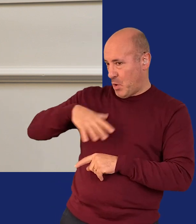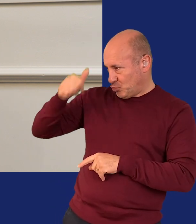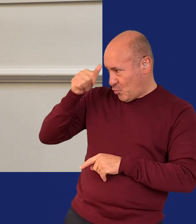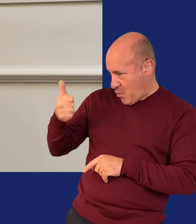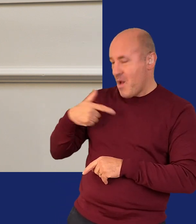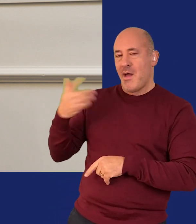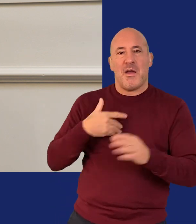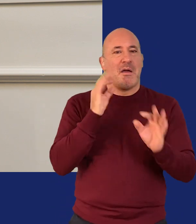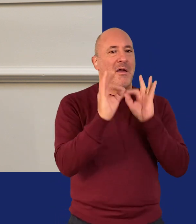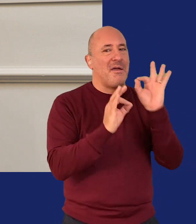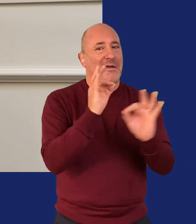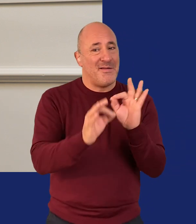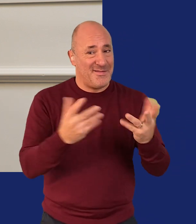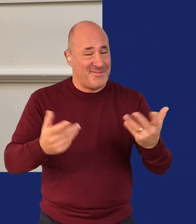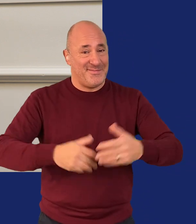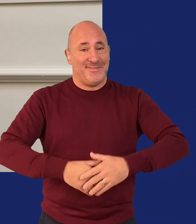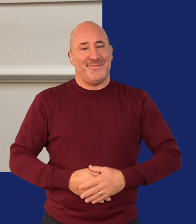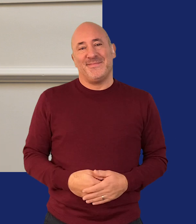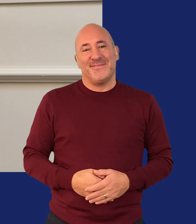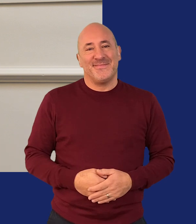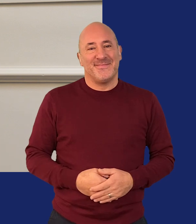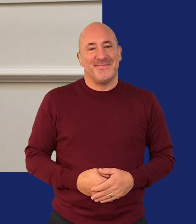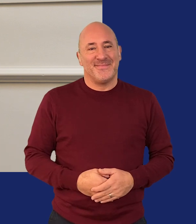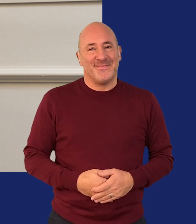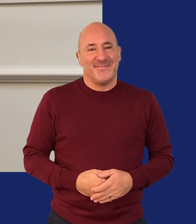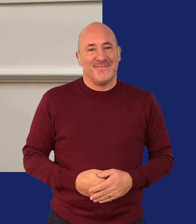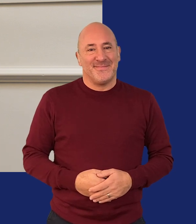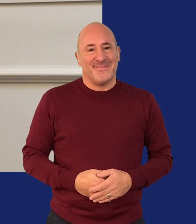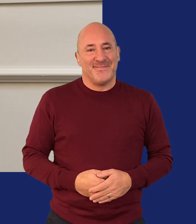things that the community want to know.